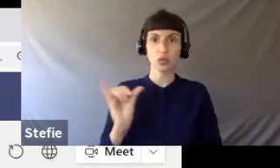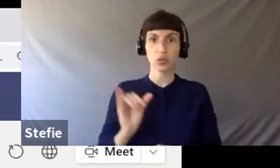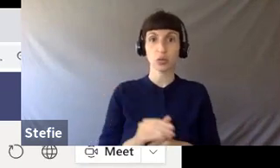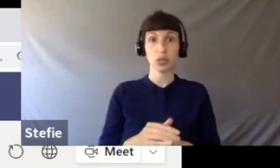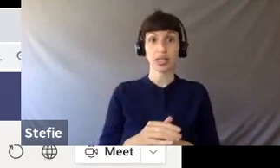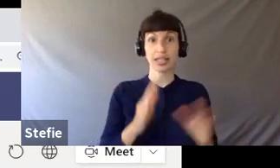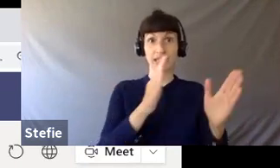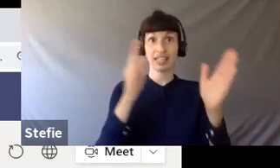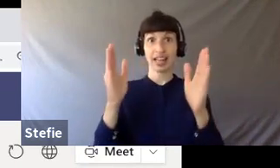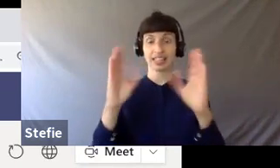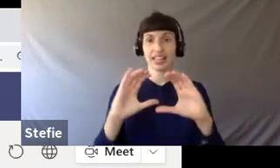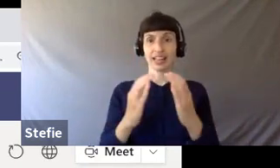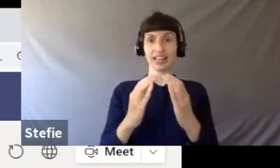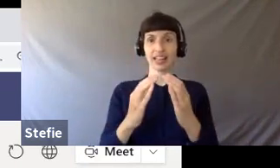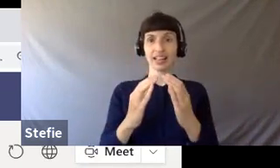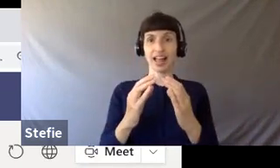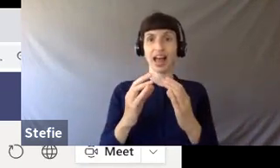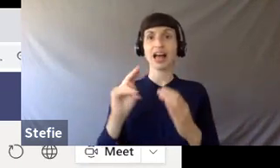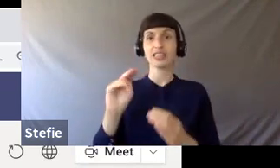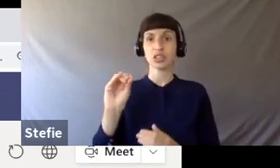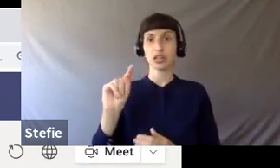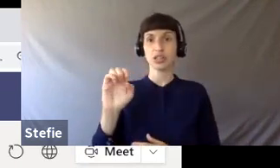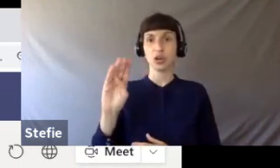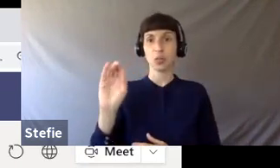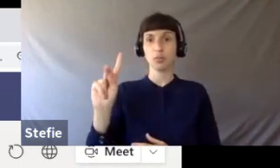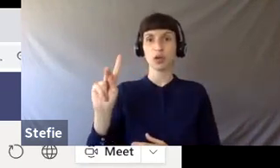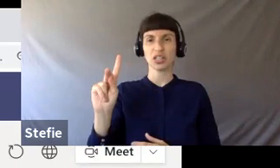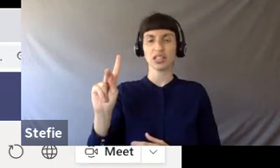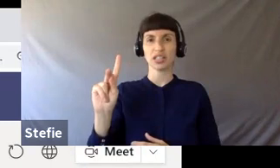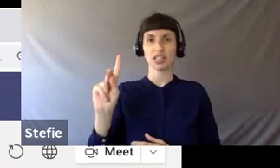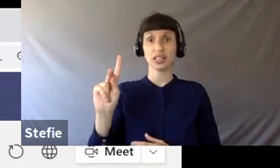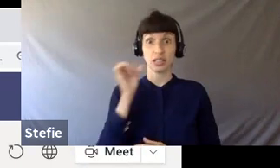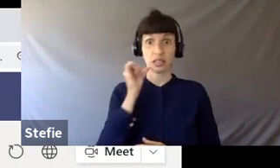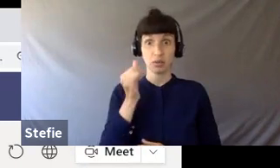other people to work on it as well; I can downloaded, share on SharePoint, etc.